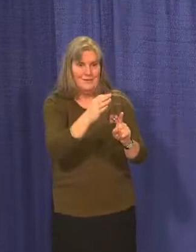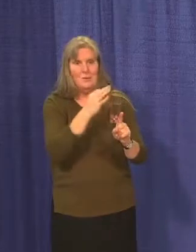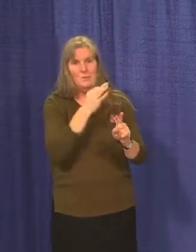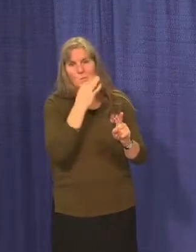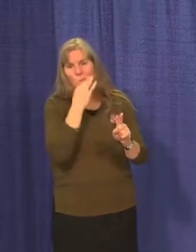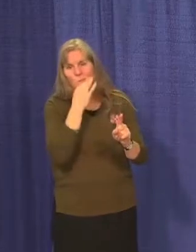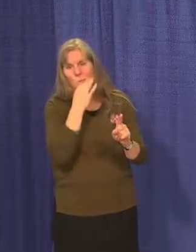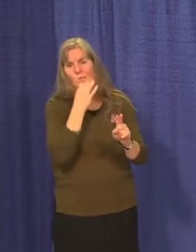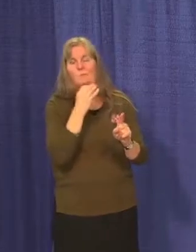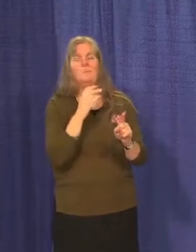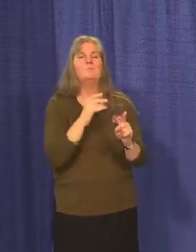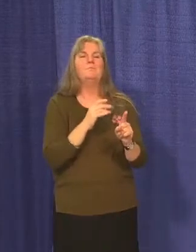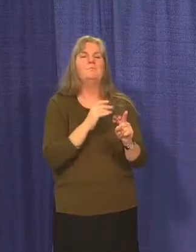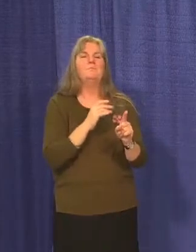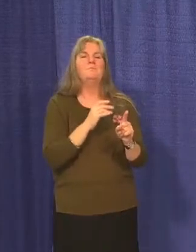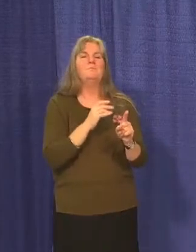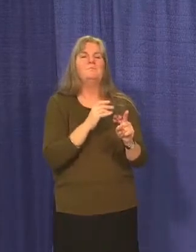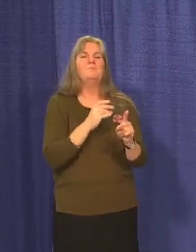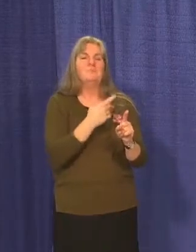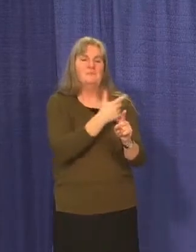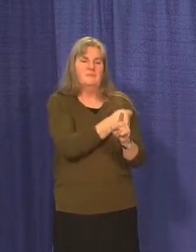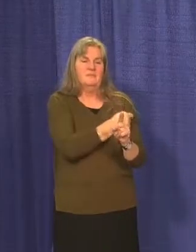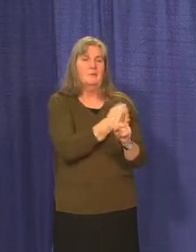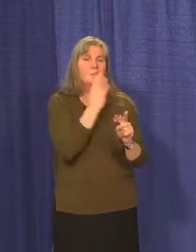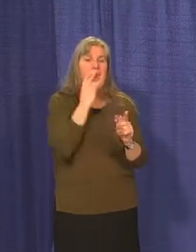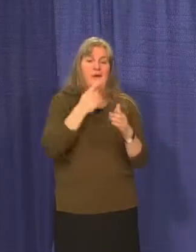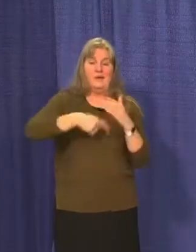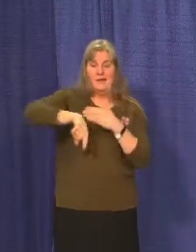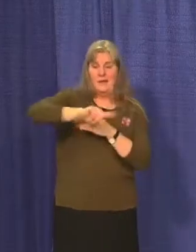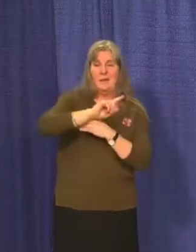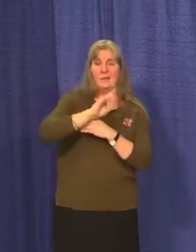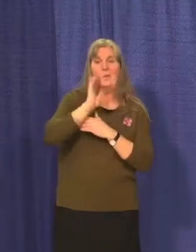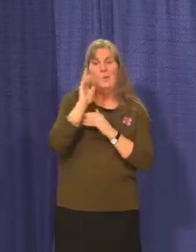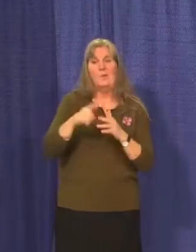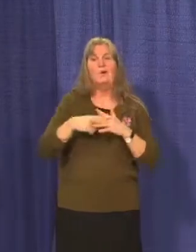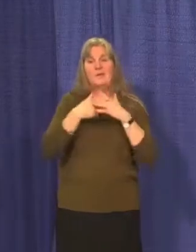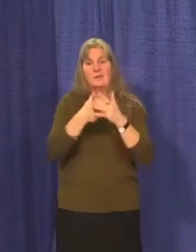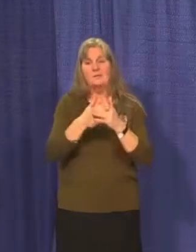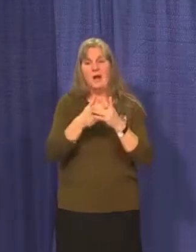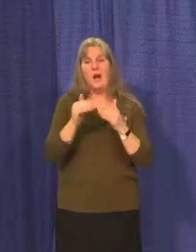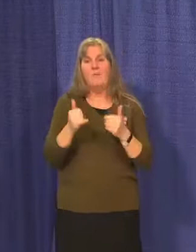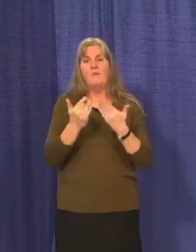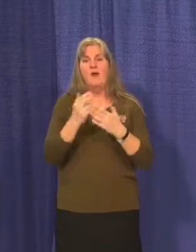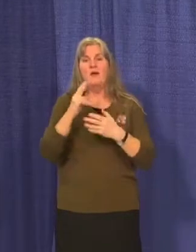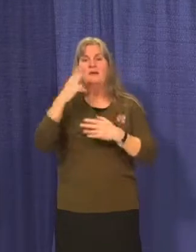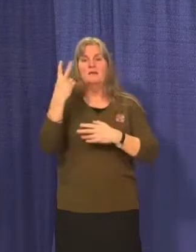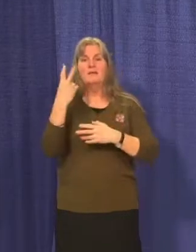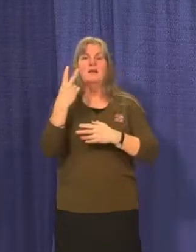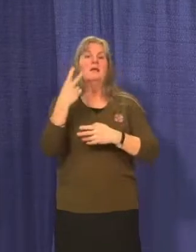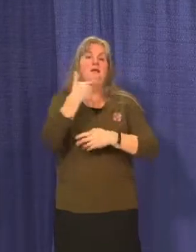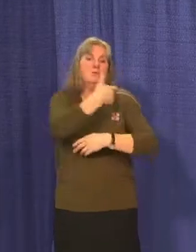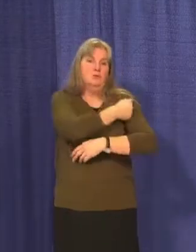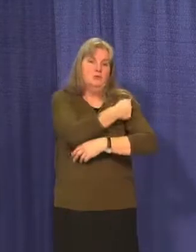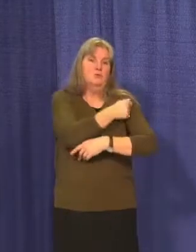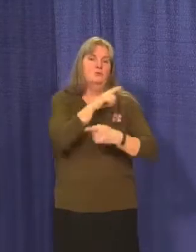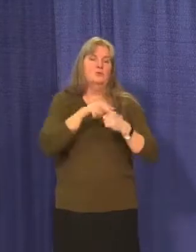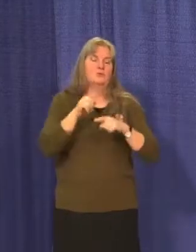fairly shortly after. Already by next week, we will begin administering the second dose for long-term care home